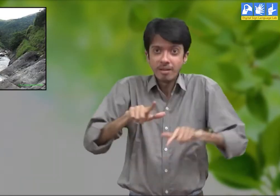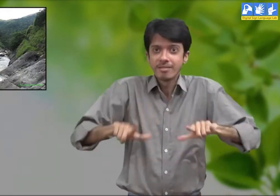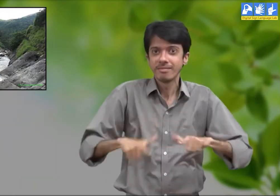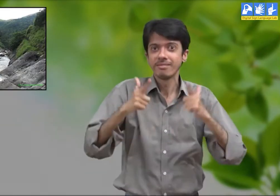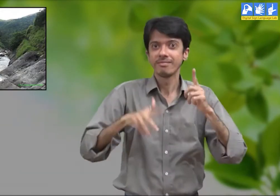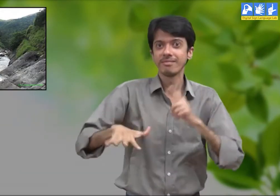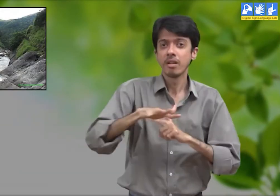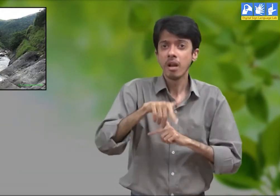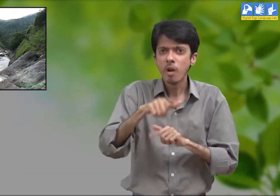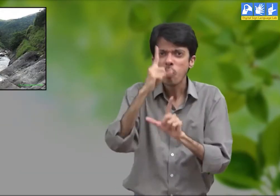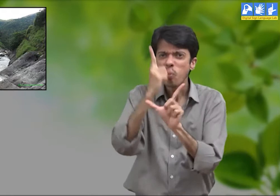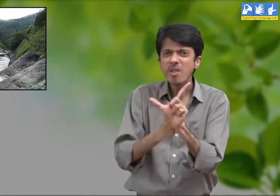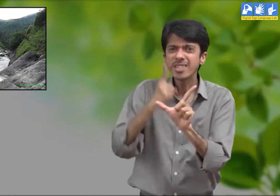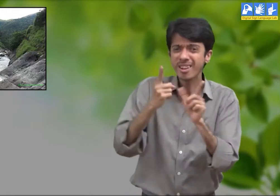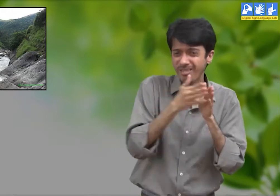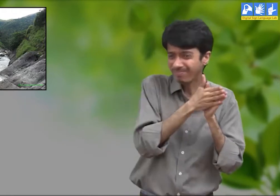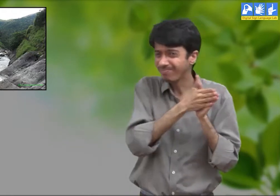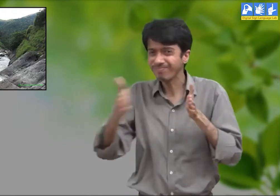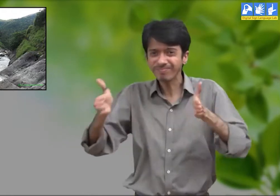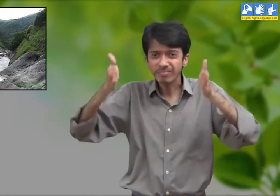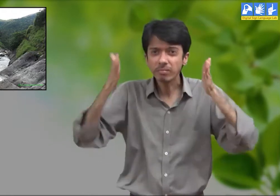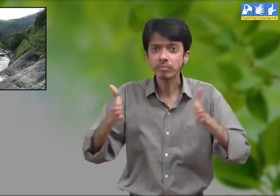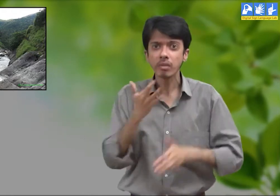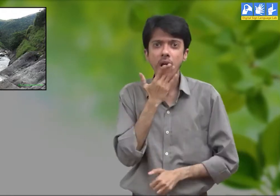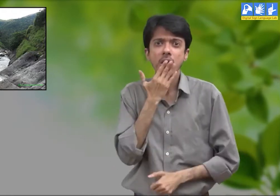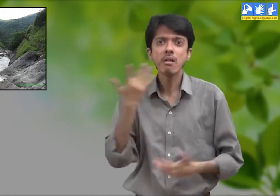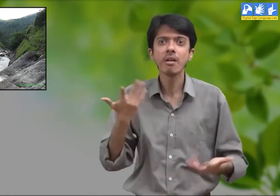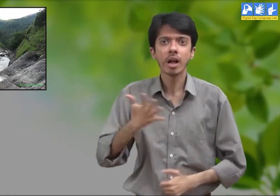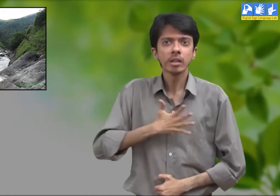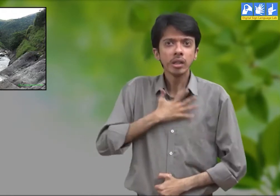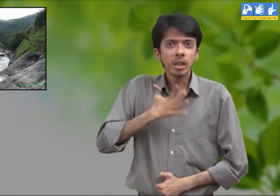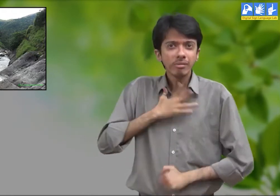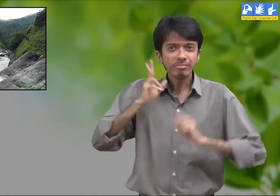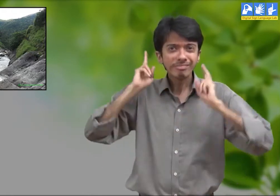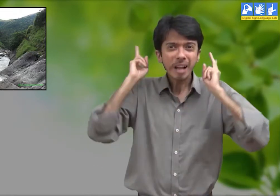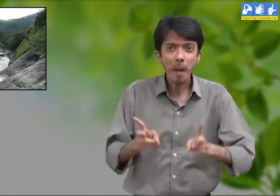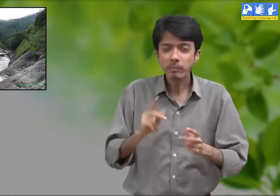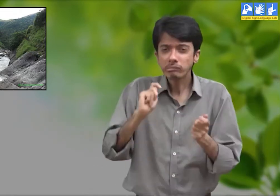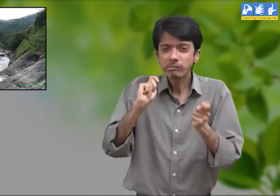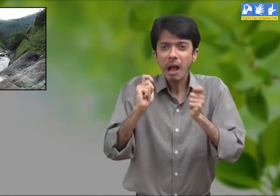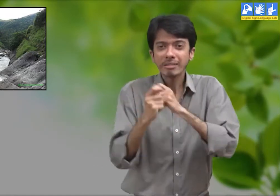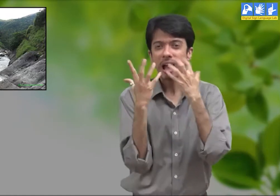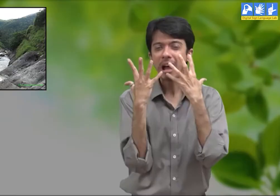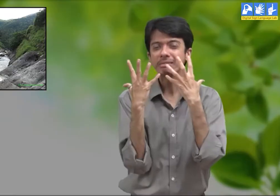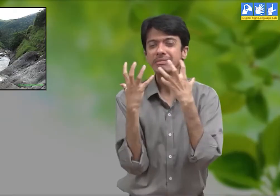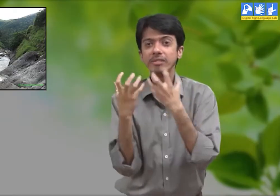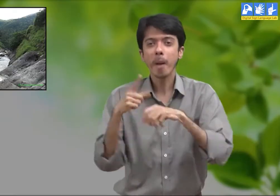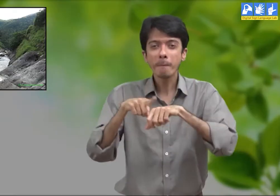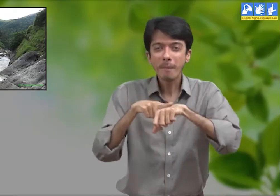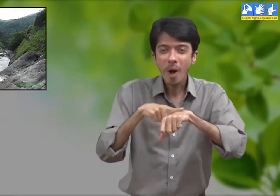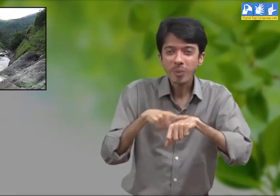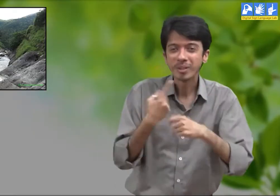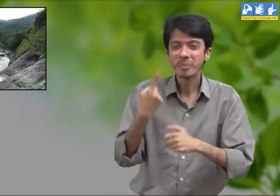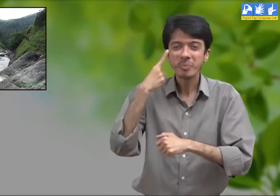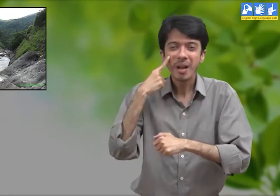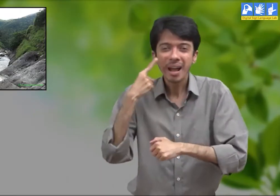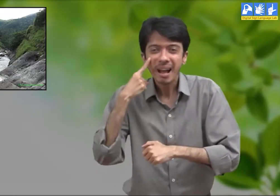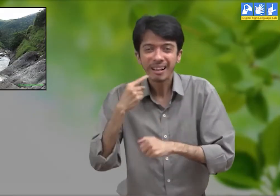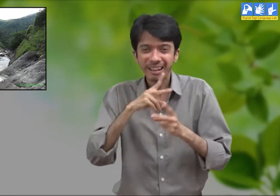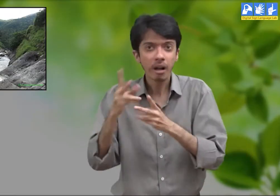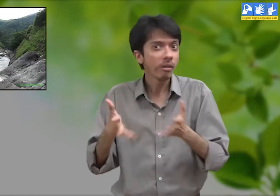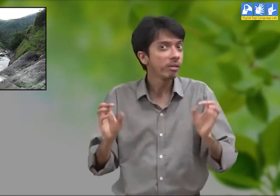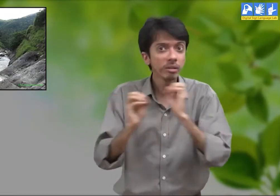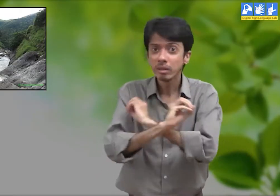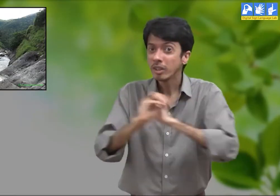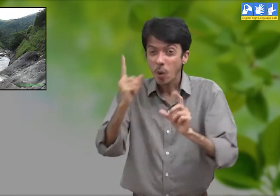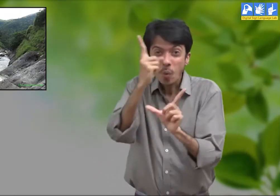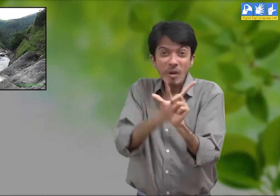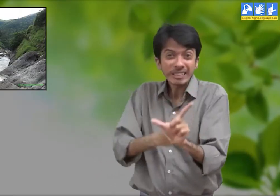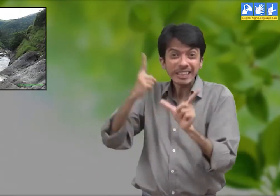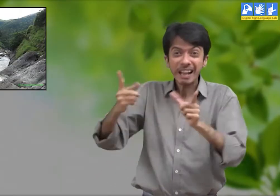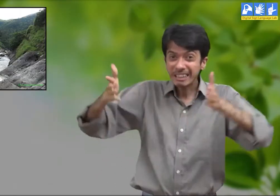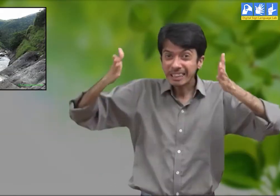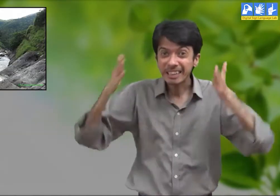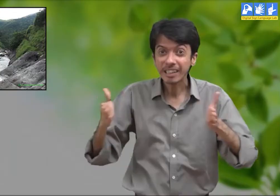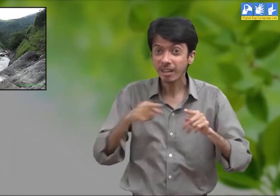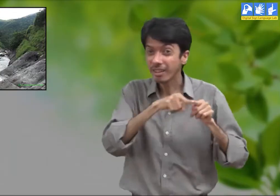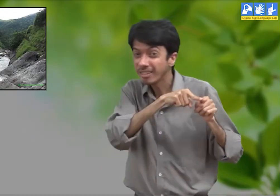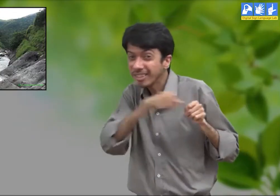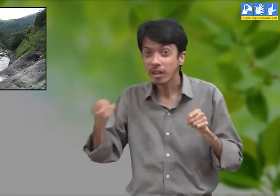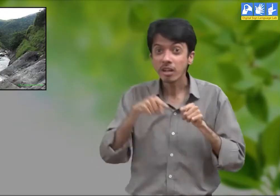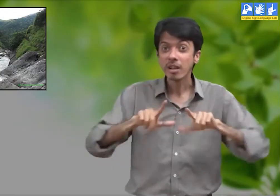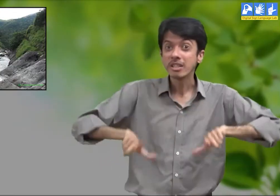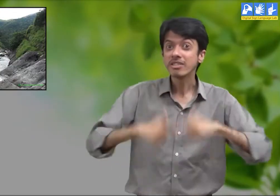In this district there is a Silent Valley an evergreen tropical forest where the trees are found always green throughout the year.